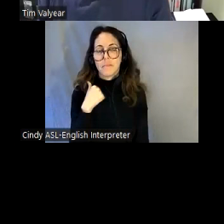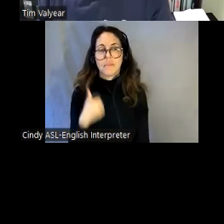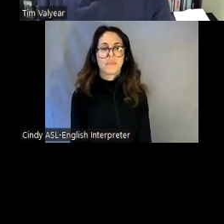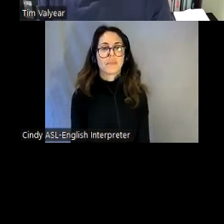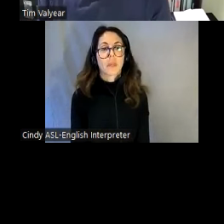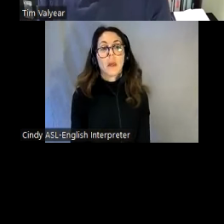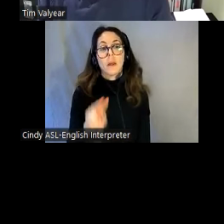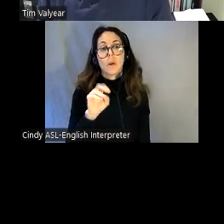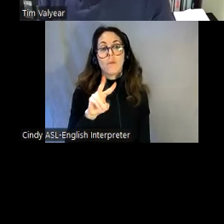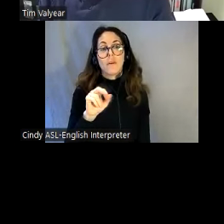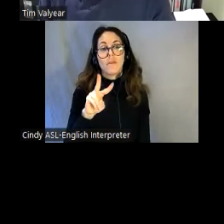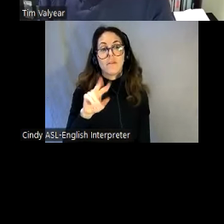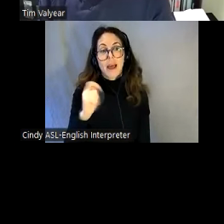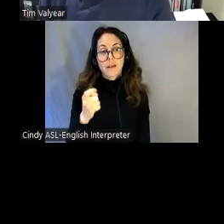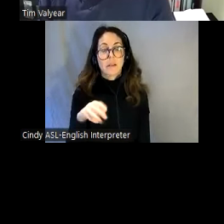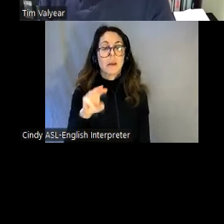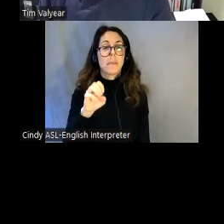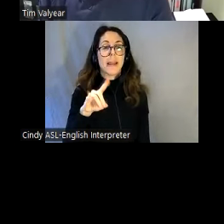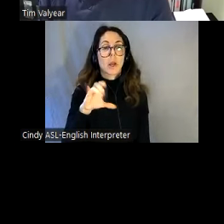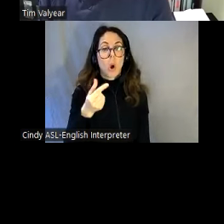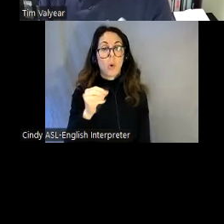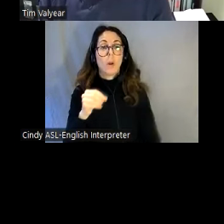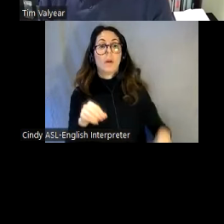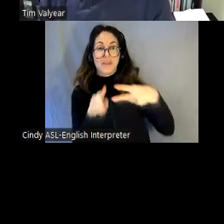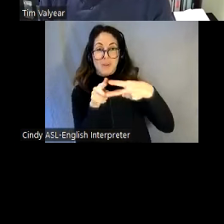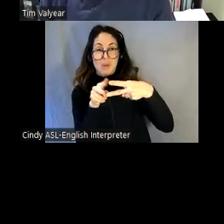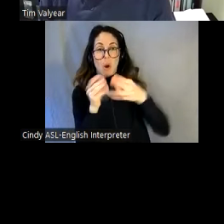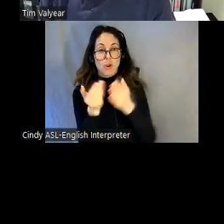Moderna and AstraZeneca. And it talks about the efficacy of